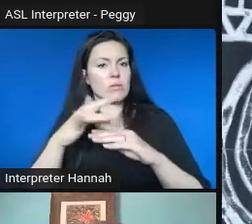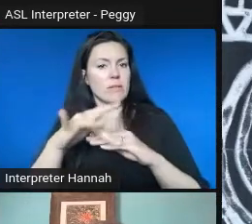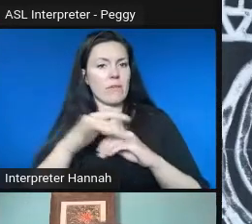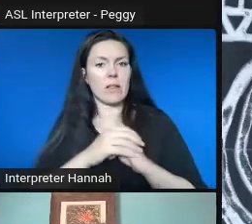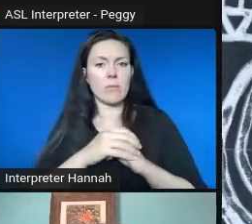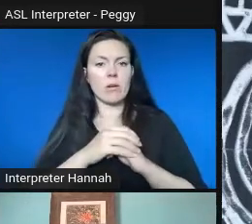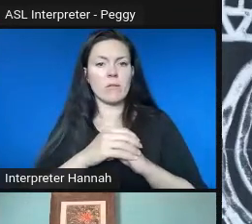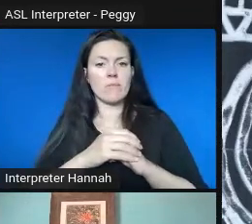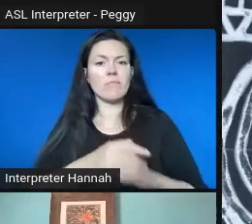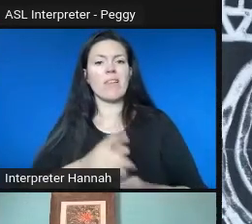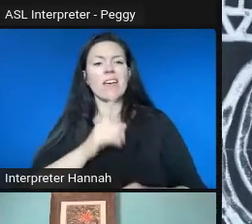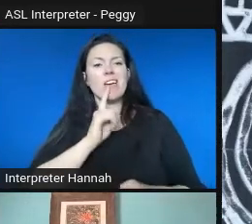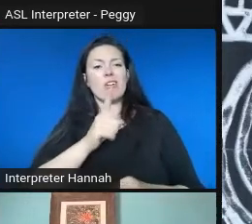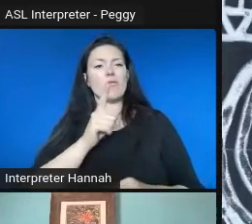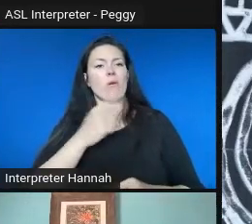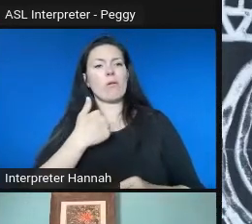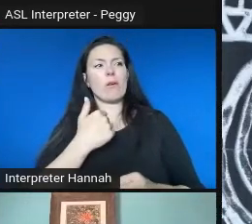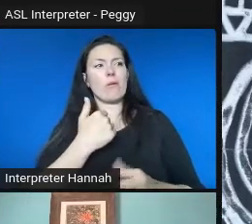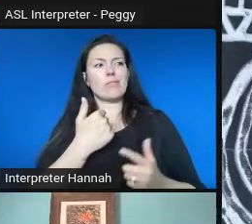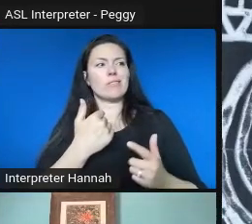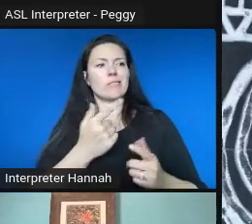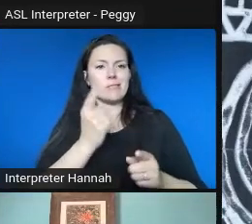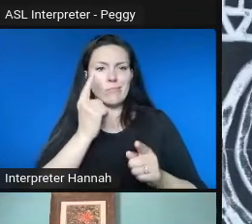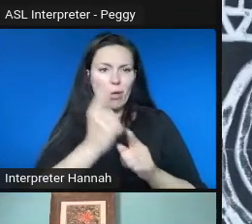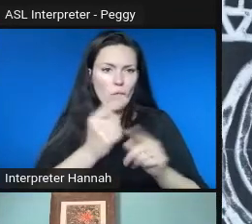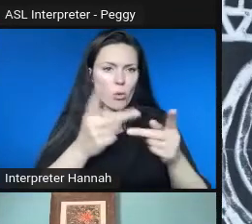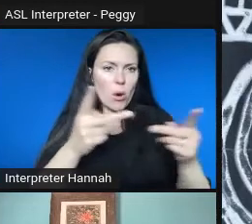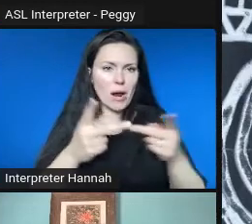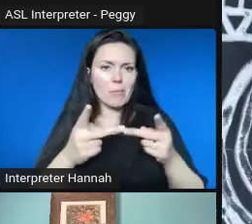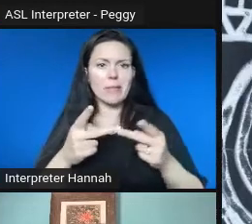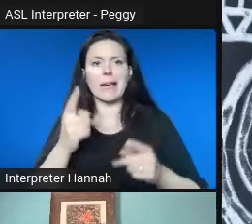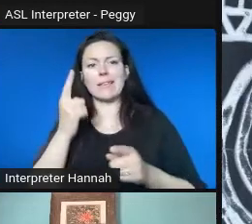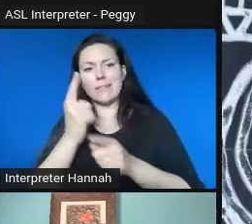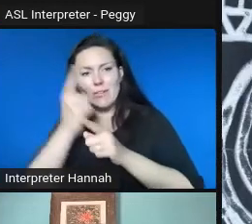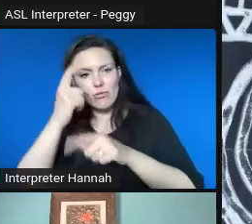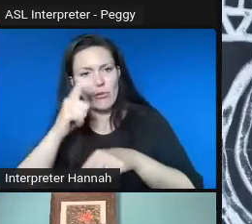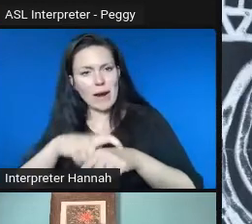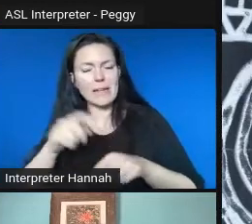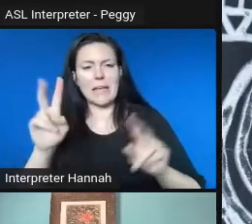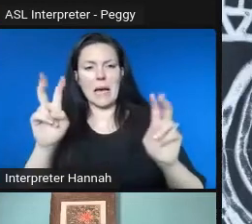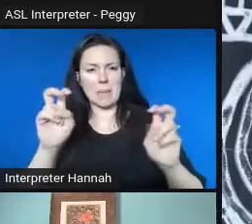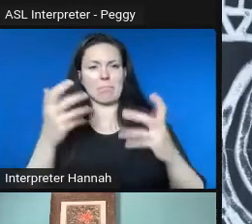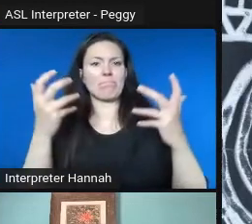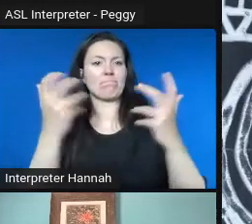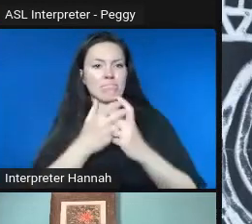So it was, again, kind of a smart choice to be in the Dogtown business district.